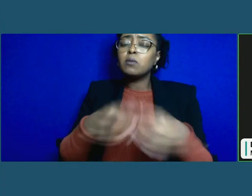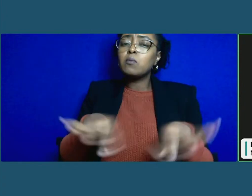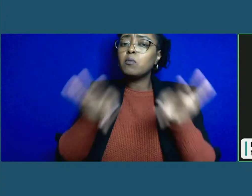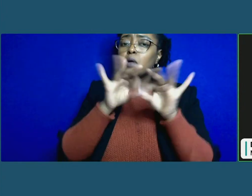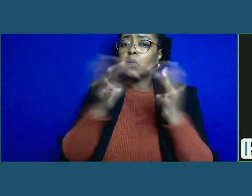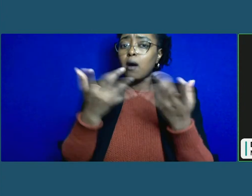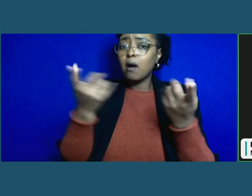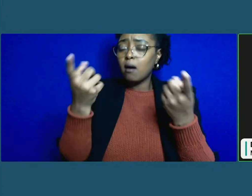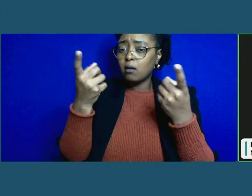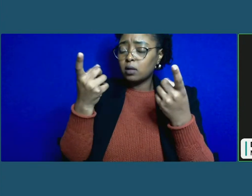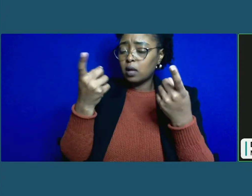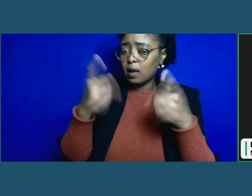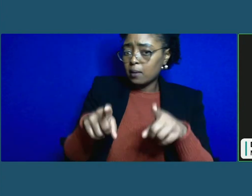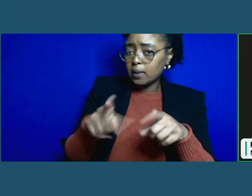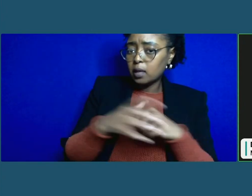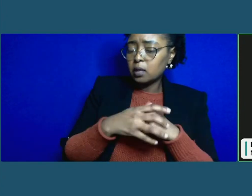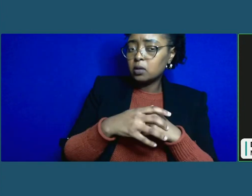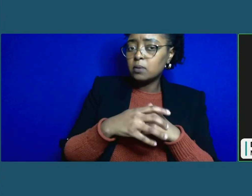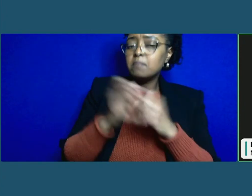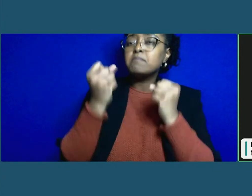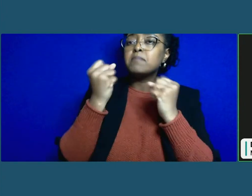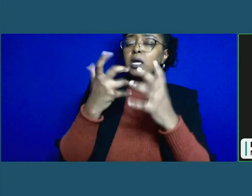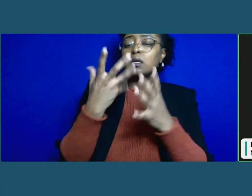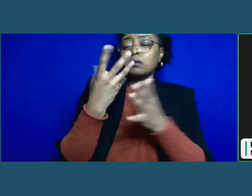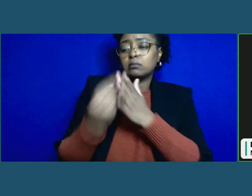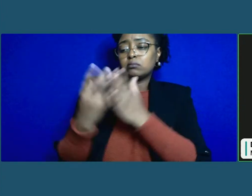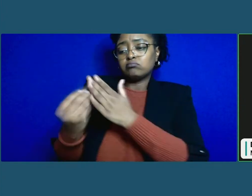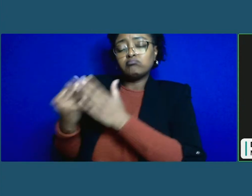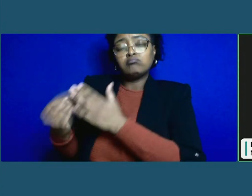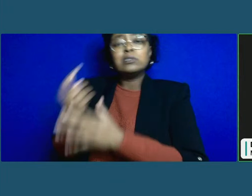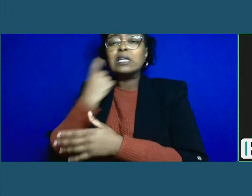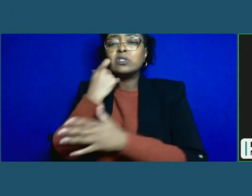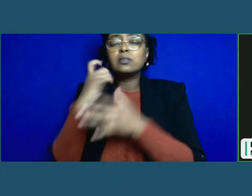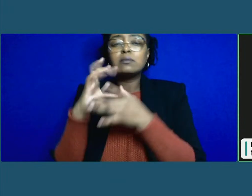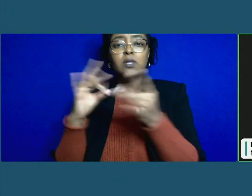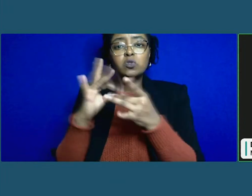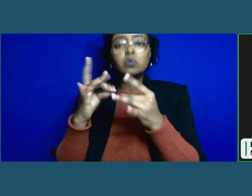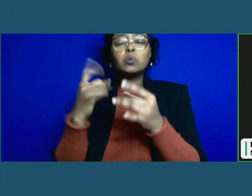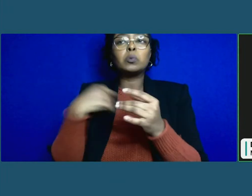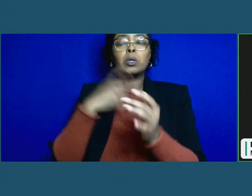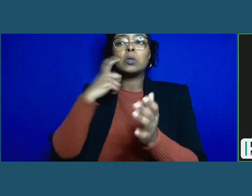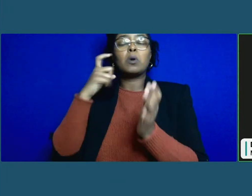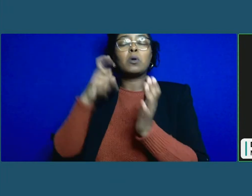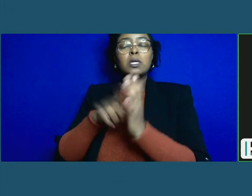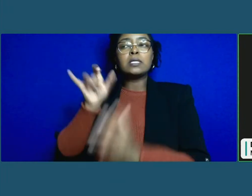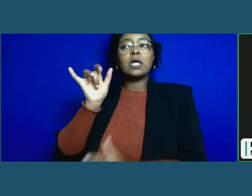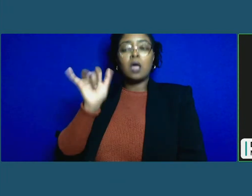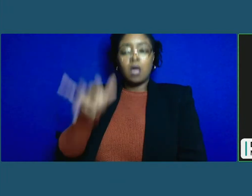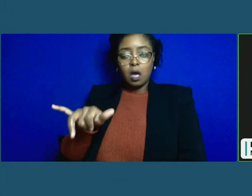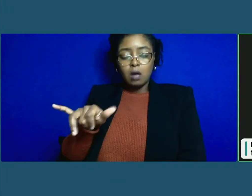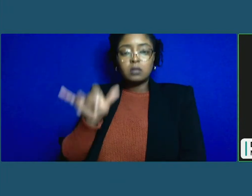have And most importantly, what often does glare at us are many